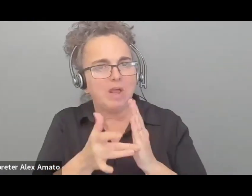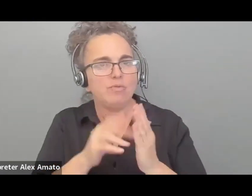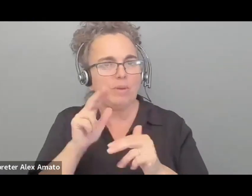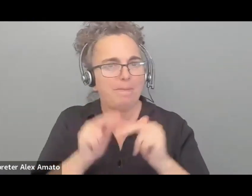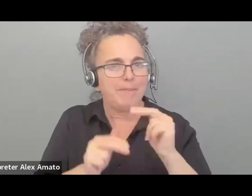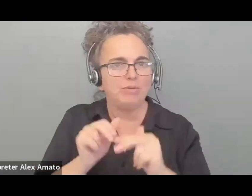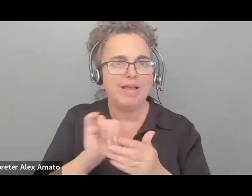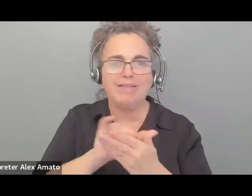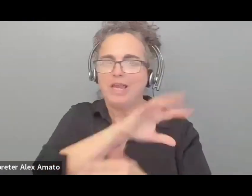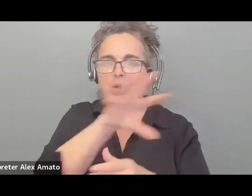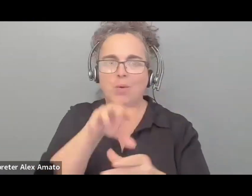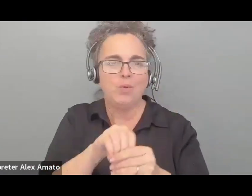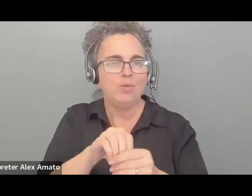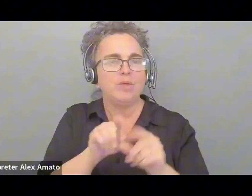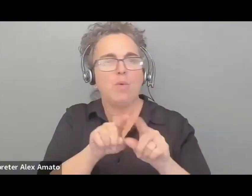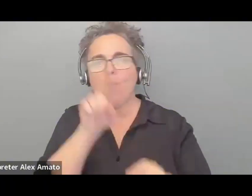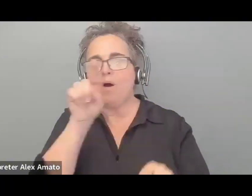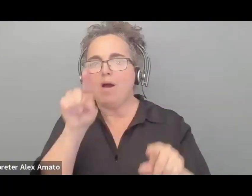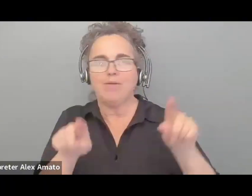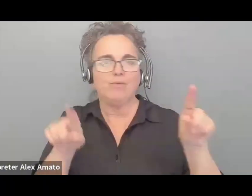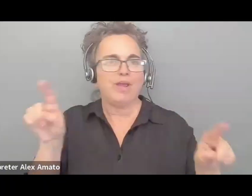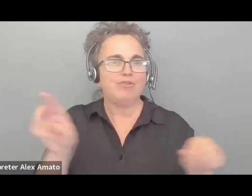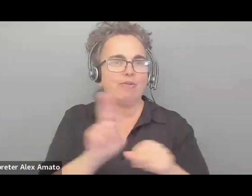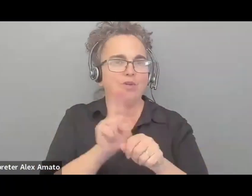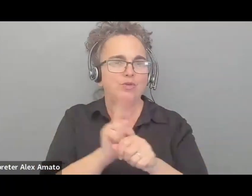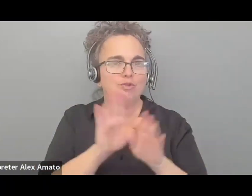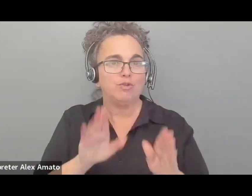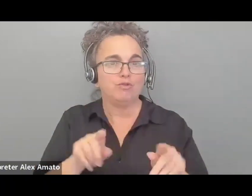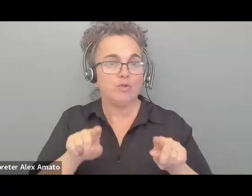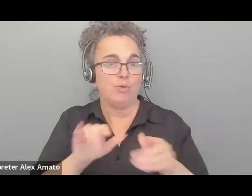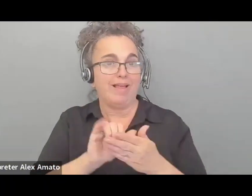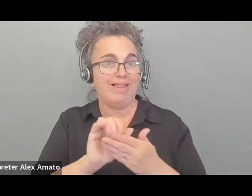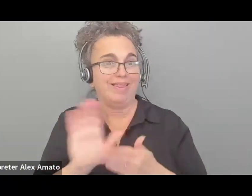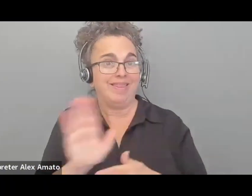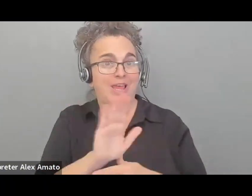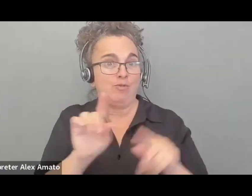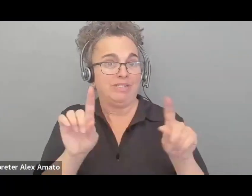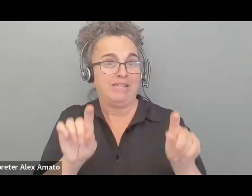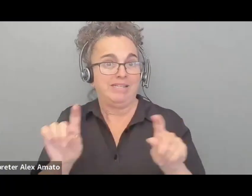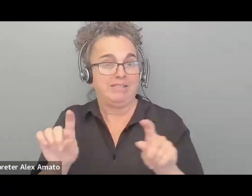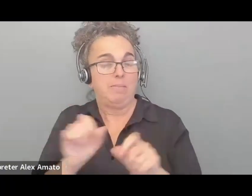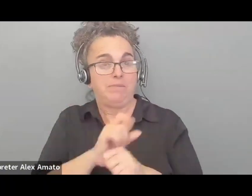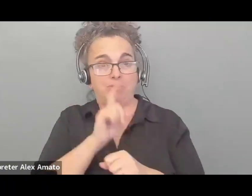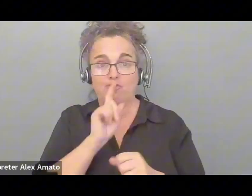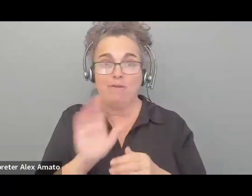of users in their testing to ensure that experiences are built to work well